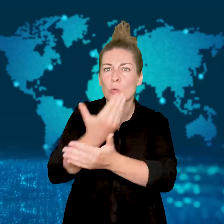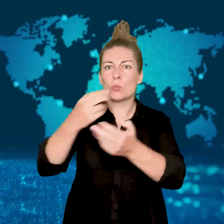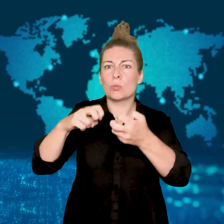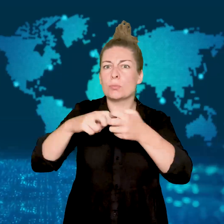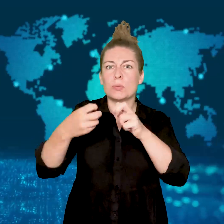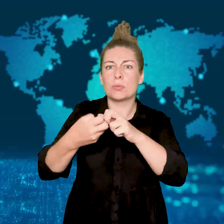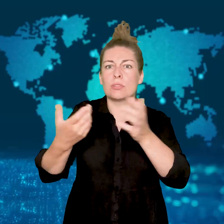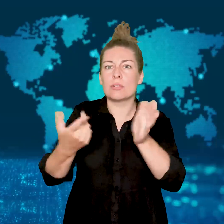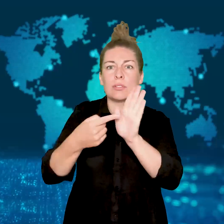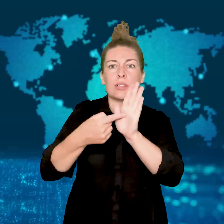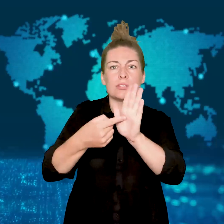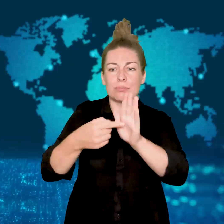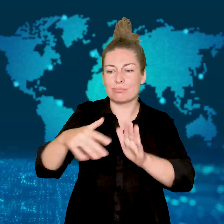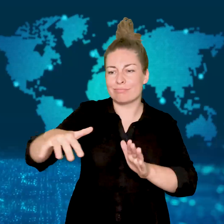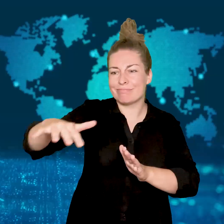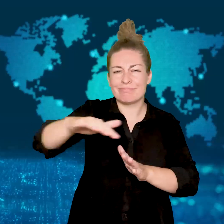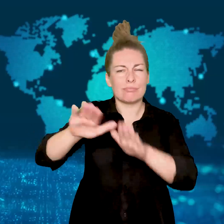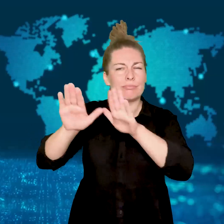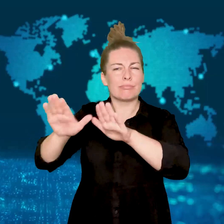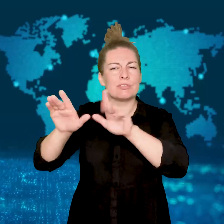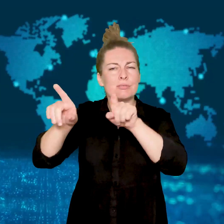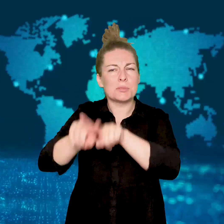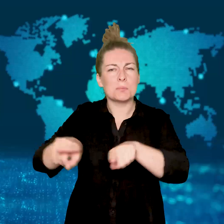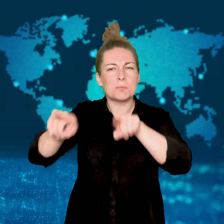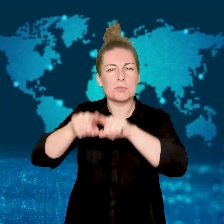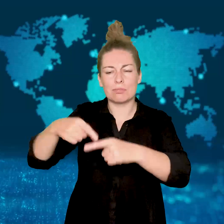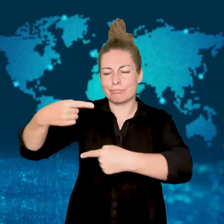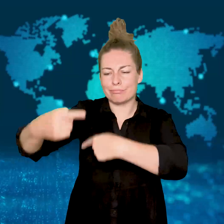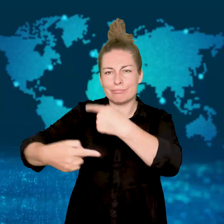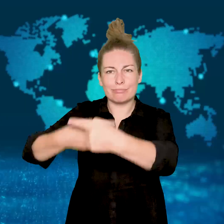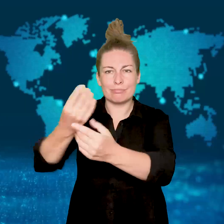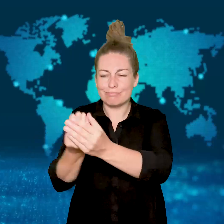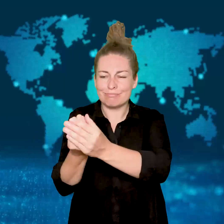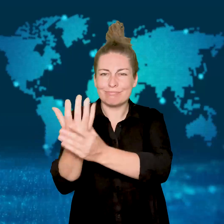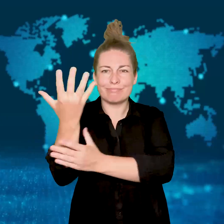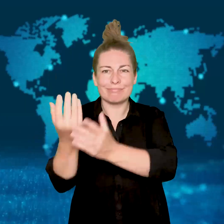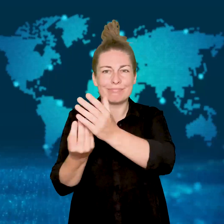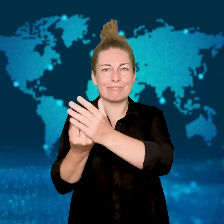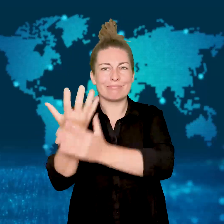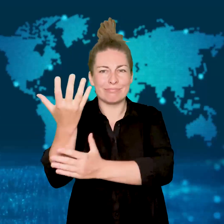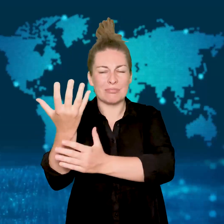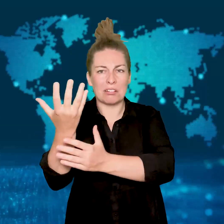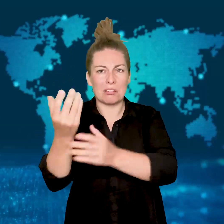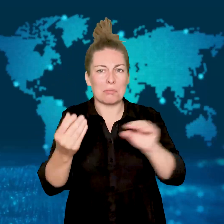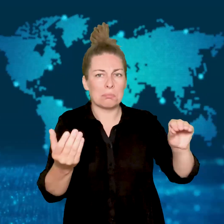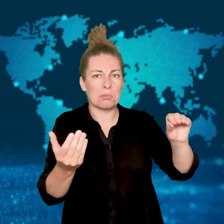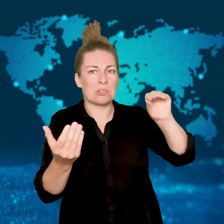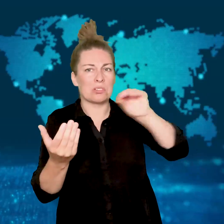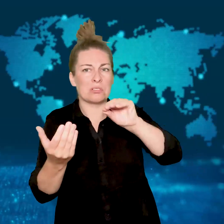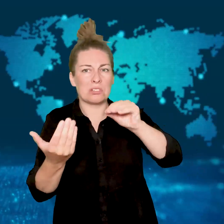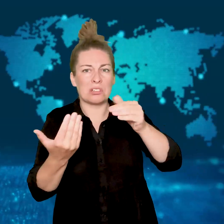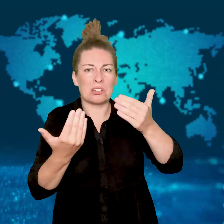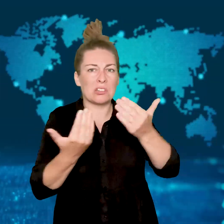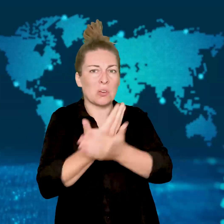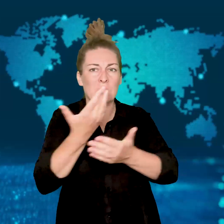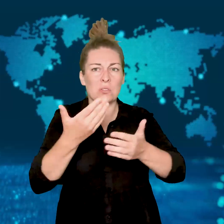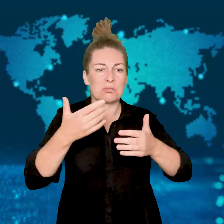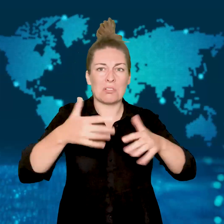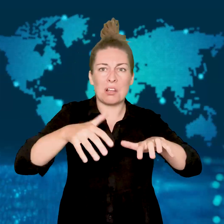In some places, they threaten existing plants and animals, sometimes to